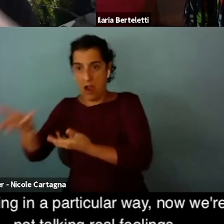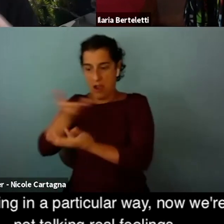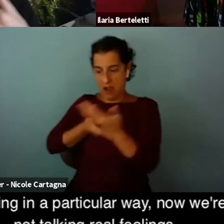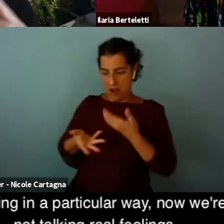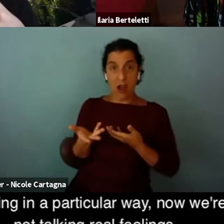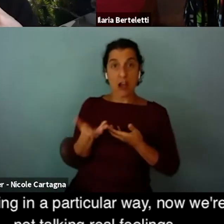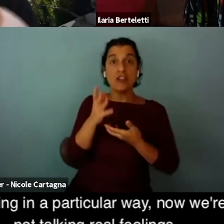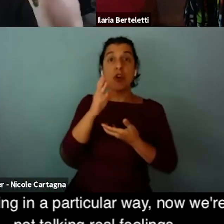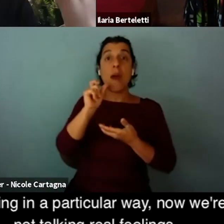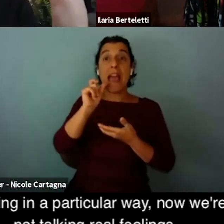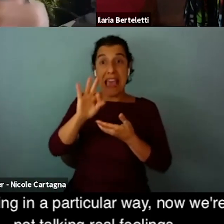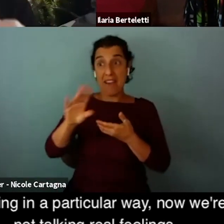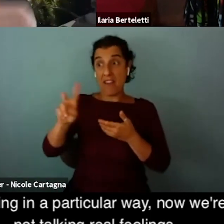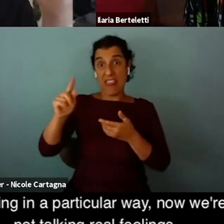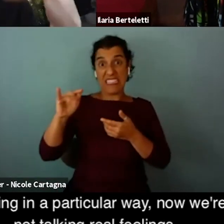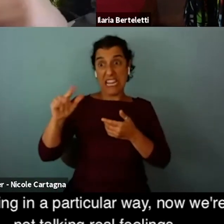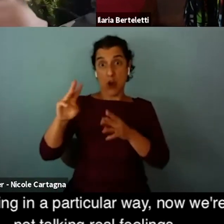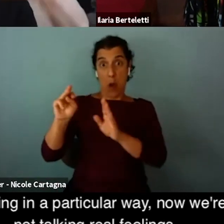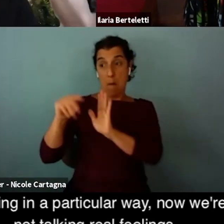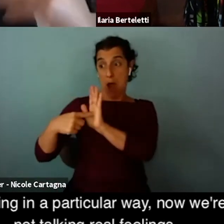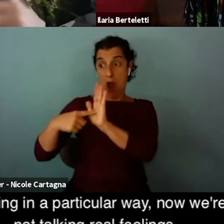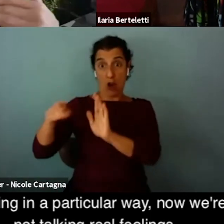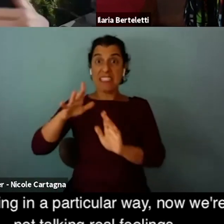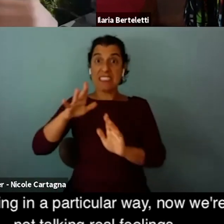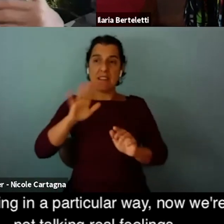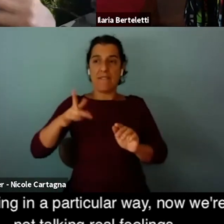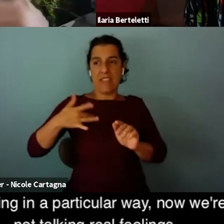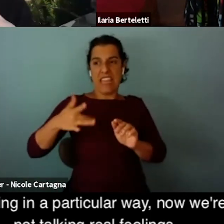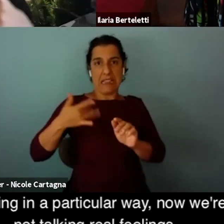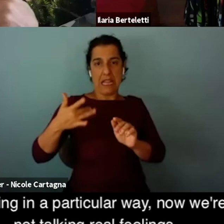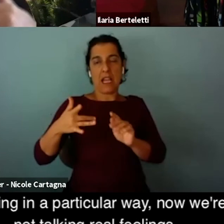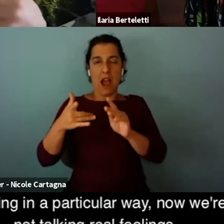is feeling in a particular way and now we're talking numbers here we're not talking real